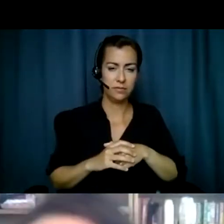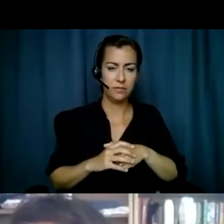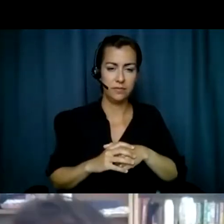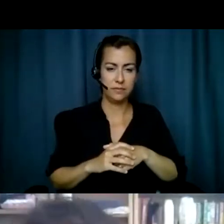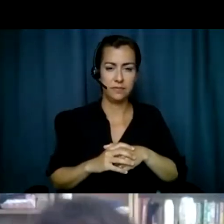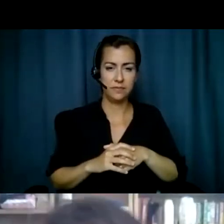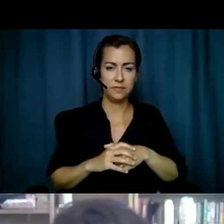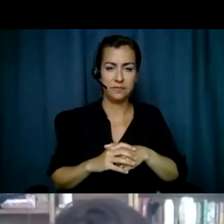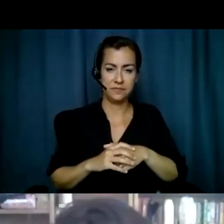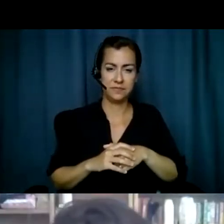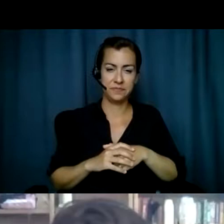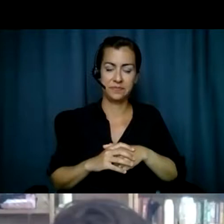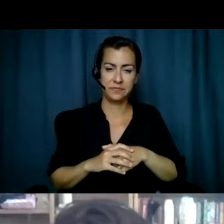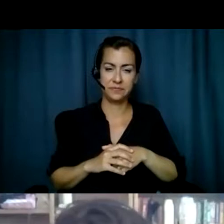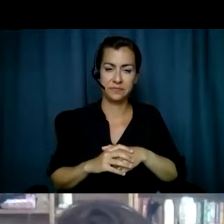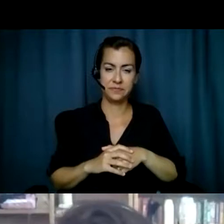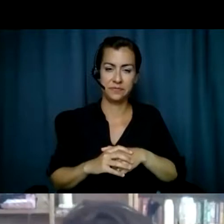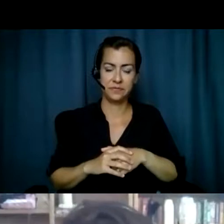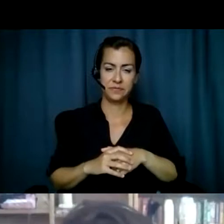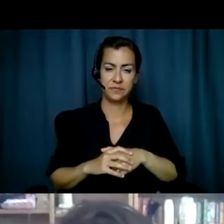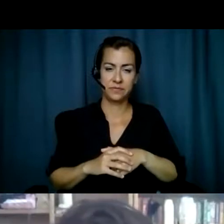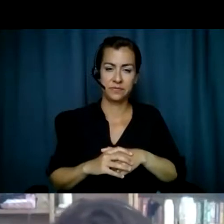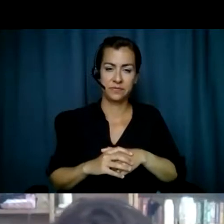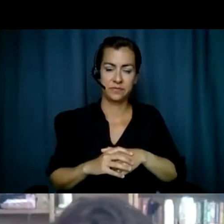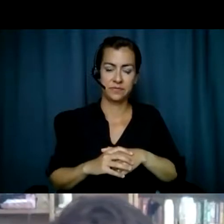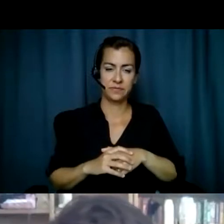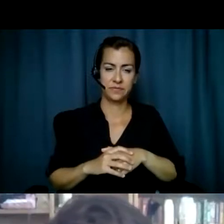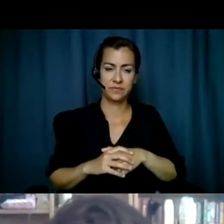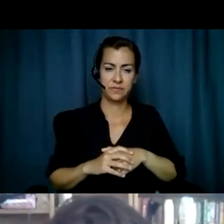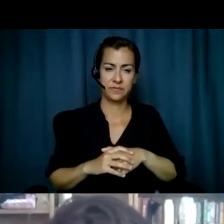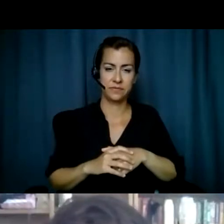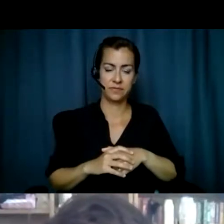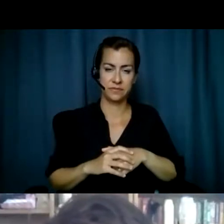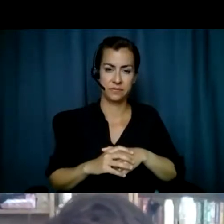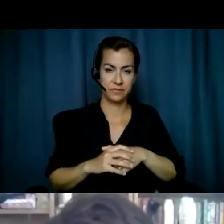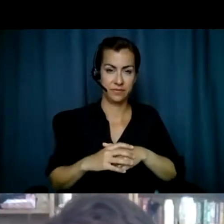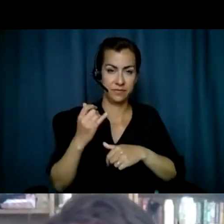We will be doing a limited rollout of that this year